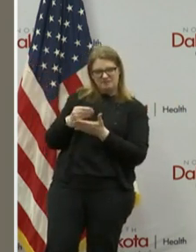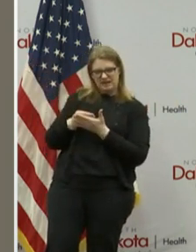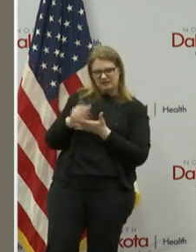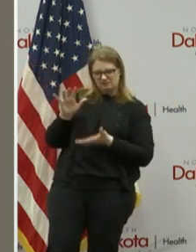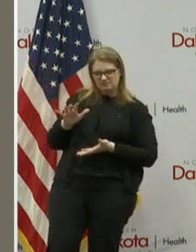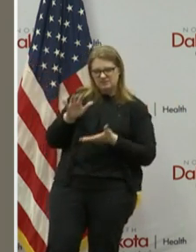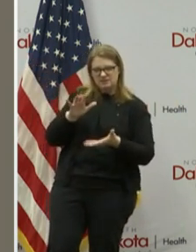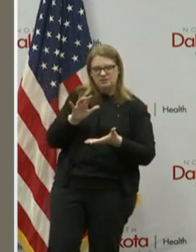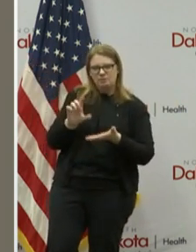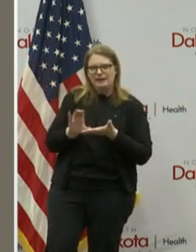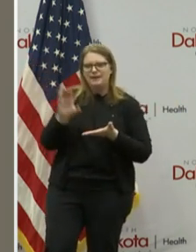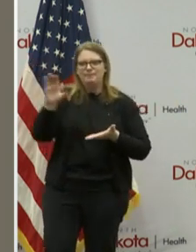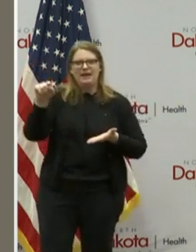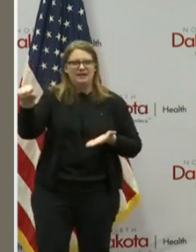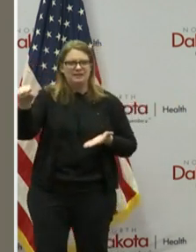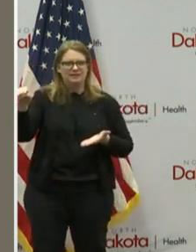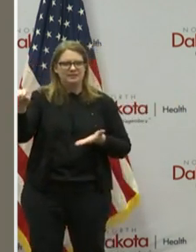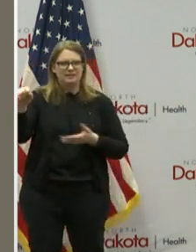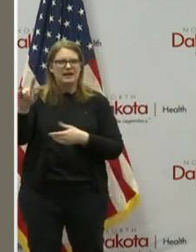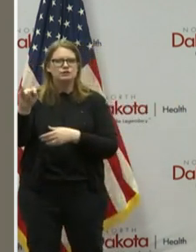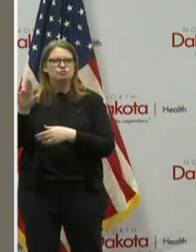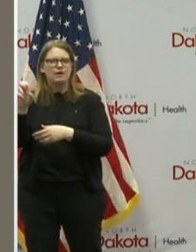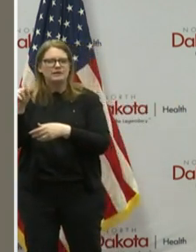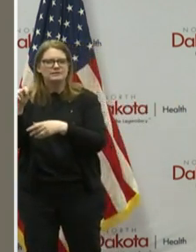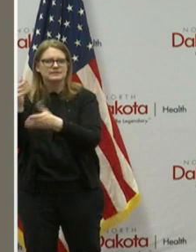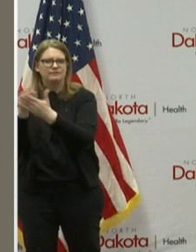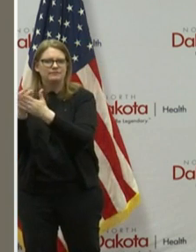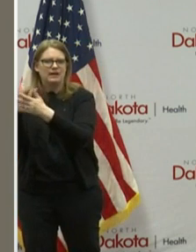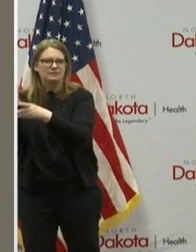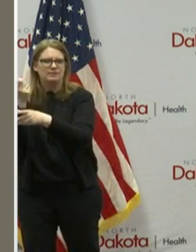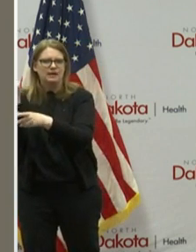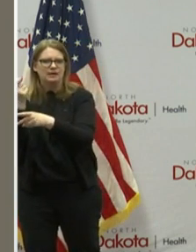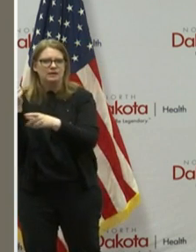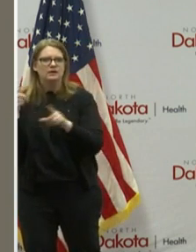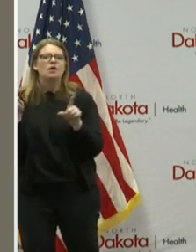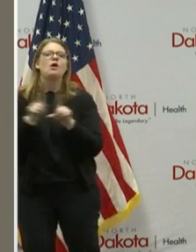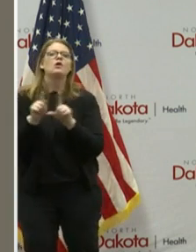THE GUIDANCE LAST NIGHT USE CARES ACT MONEY TO REPLENISH THAT. IN ADDITION TO THAT THERE WAS